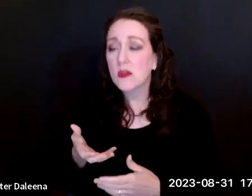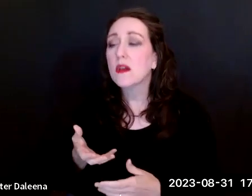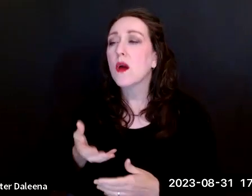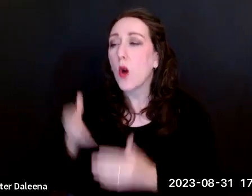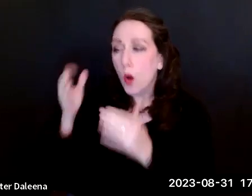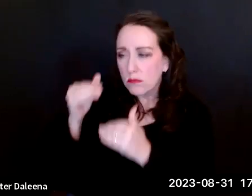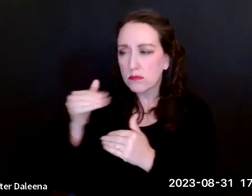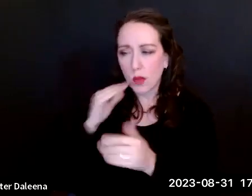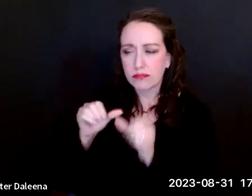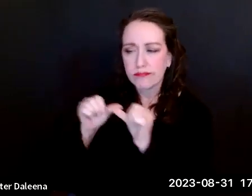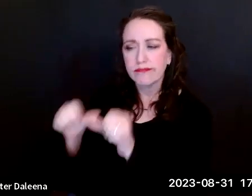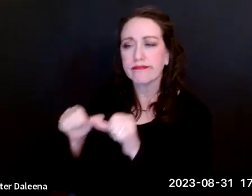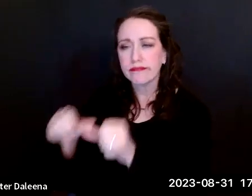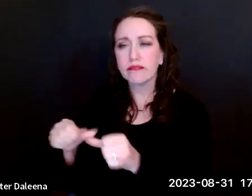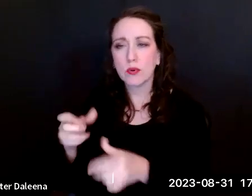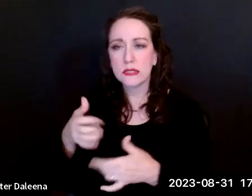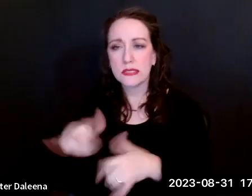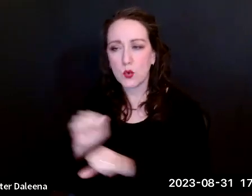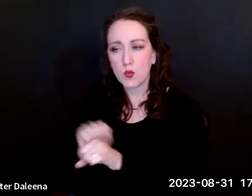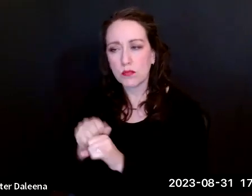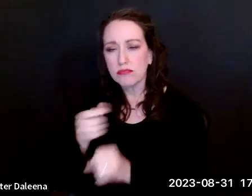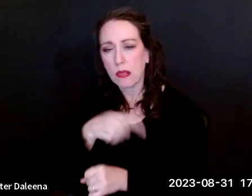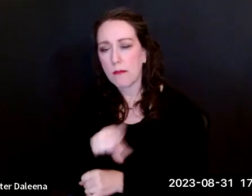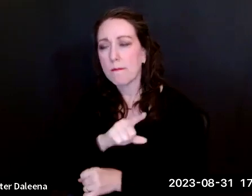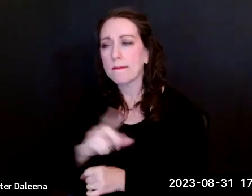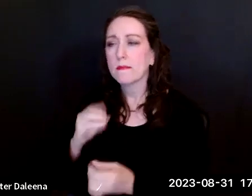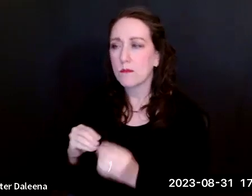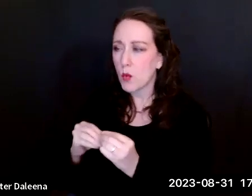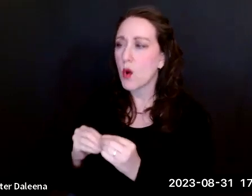going to continue as we continue to work with them we'll we'll continue to make more improvements